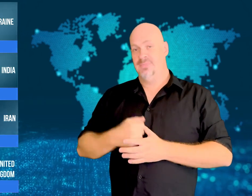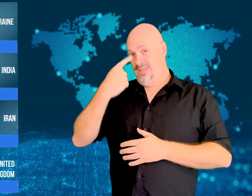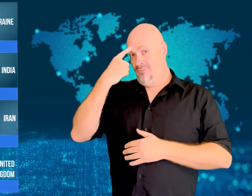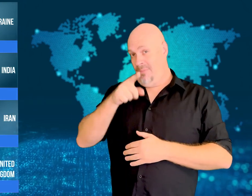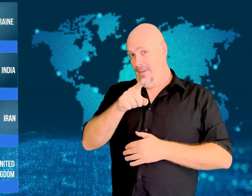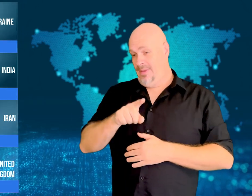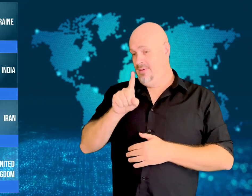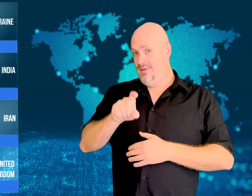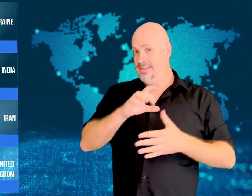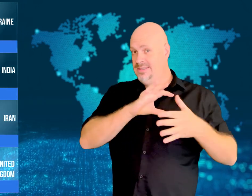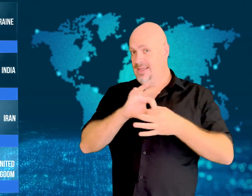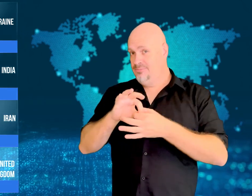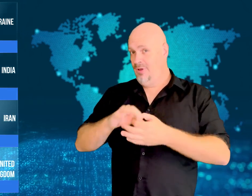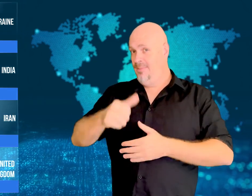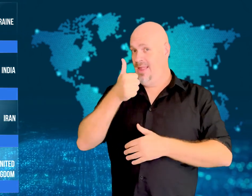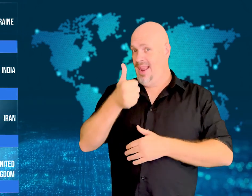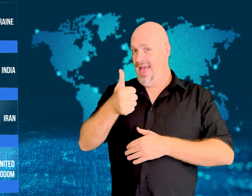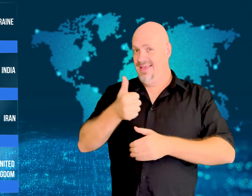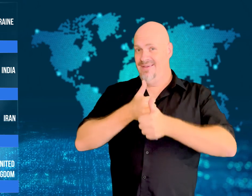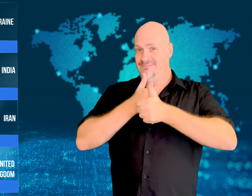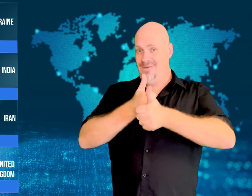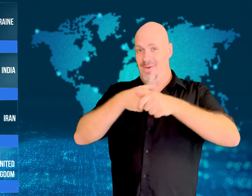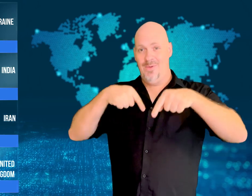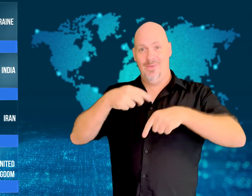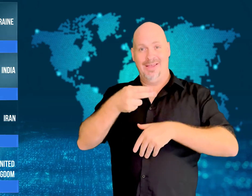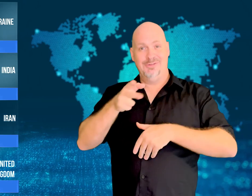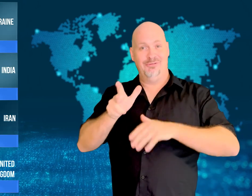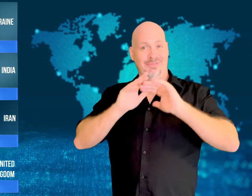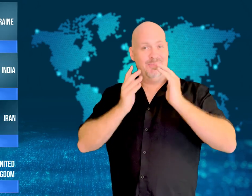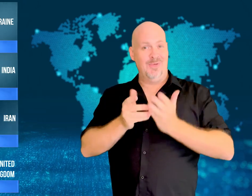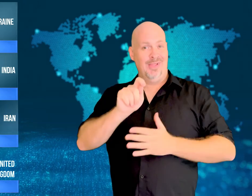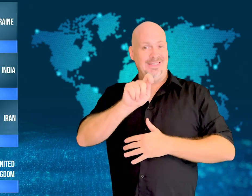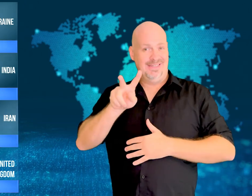Don't forget to subscribe, like, and follow H3 World TV